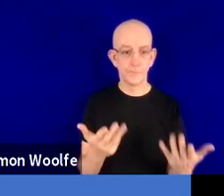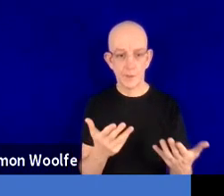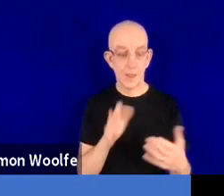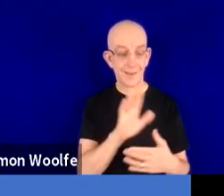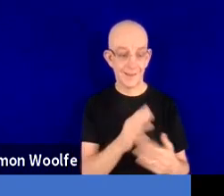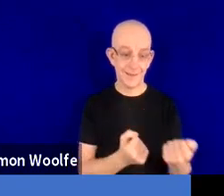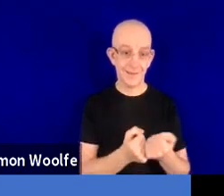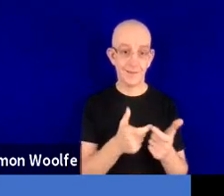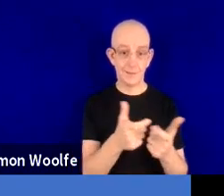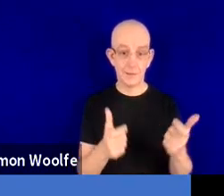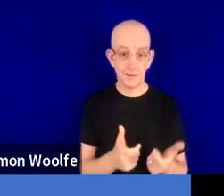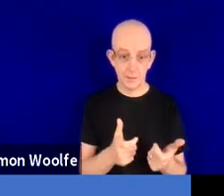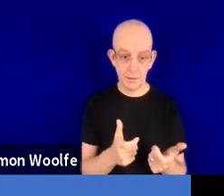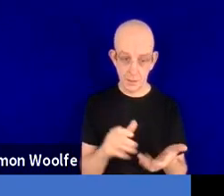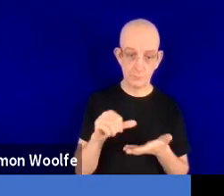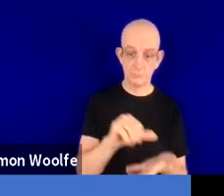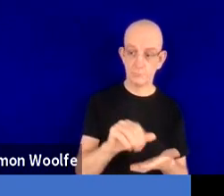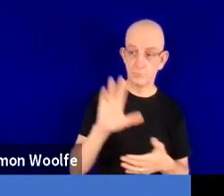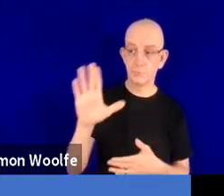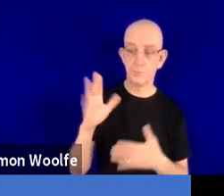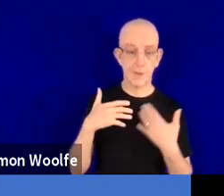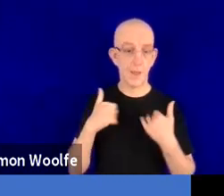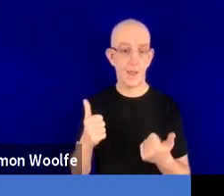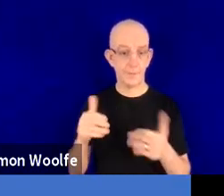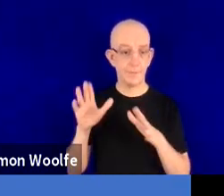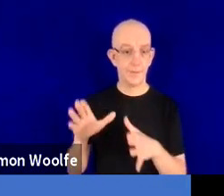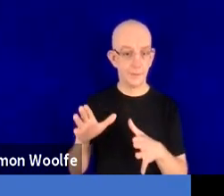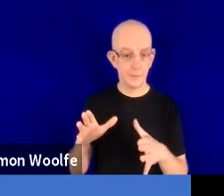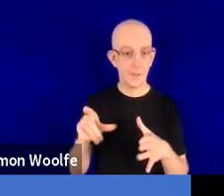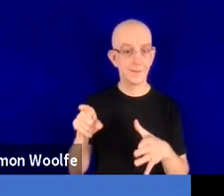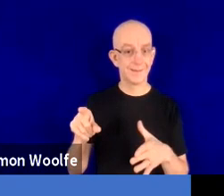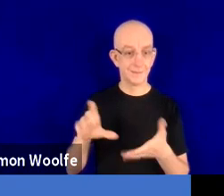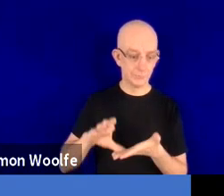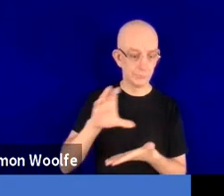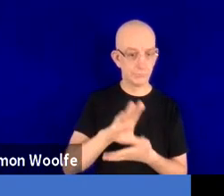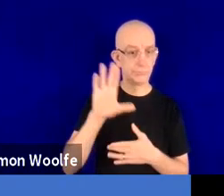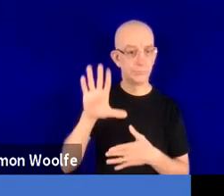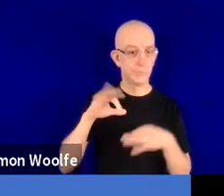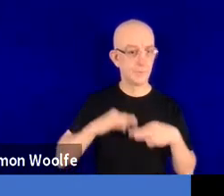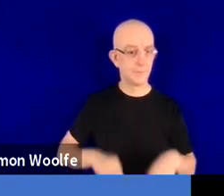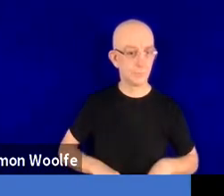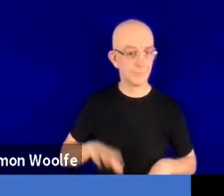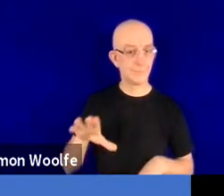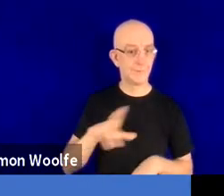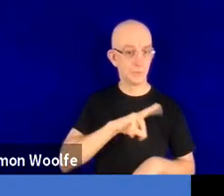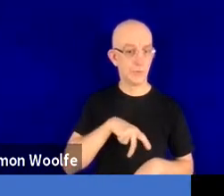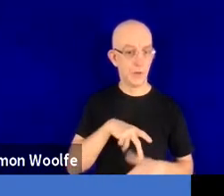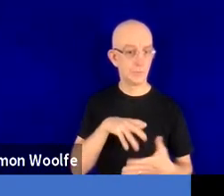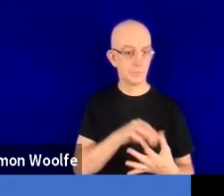Ideally, you would have more and more assistive device covered under the universal health coverage so that everybody can access them